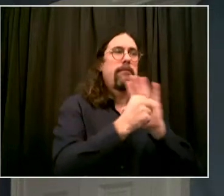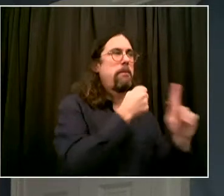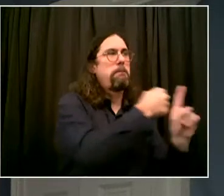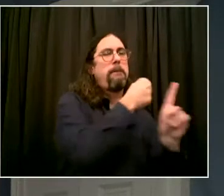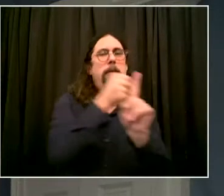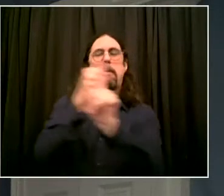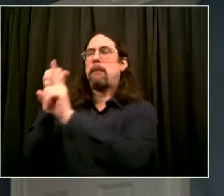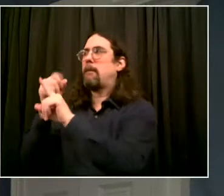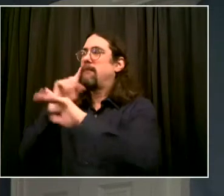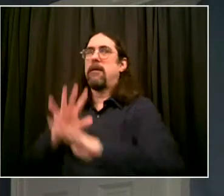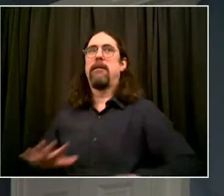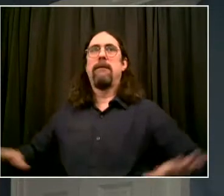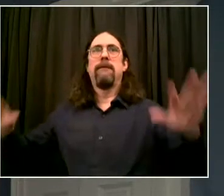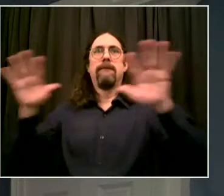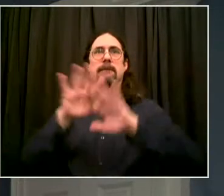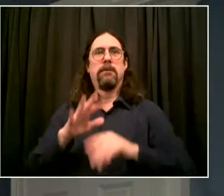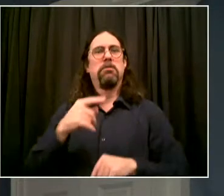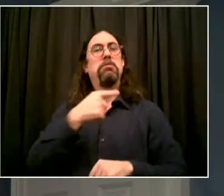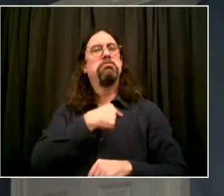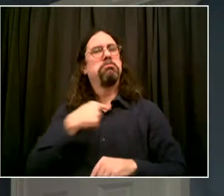DIFFERENCE. ANDNDT HAHA'TS S HA WE ARE GOING TO KEEP DOING. THANK YOU EVERYBODY.